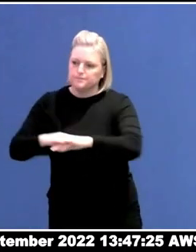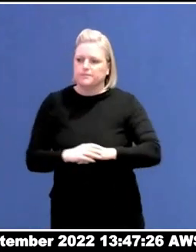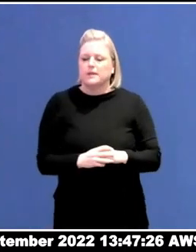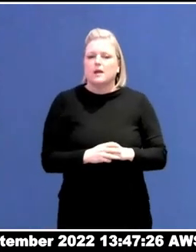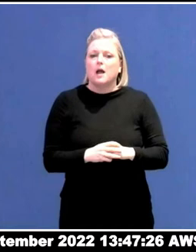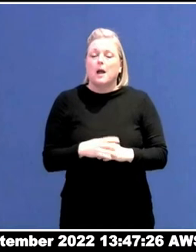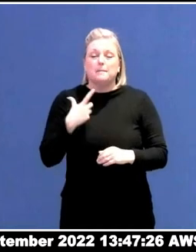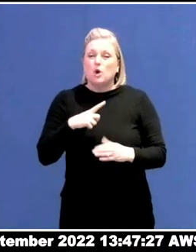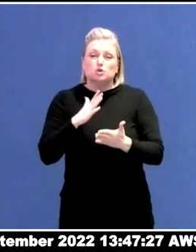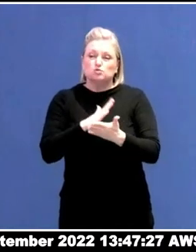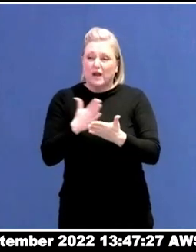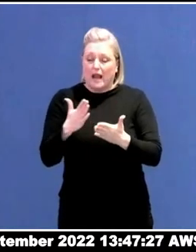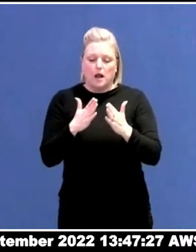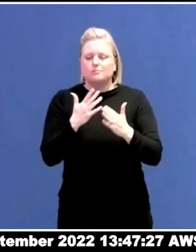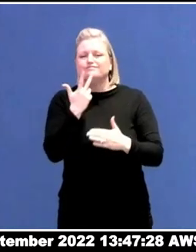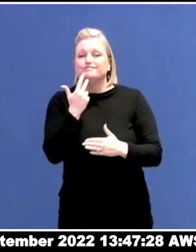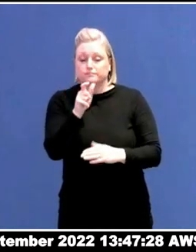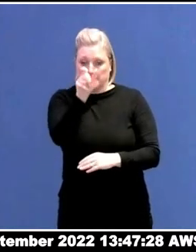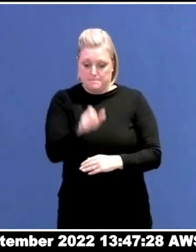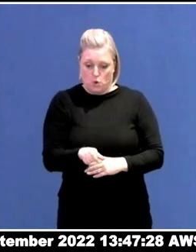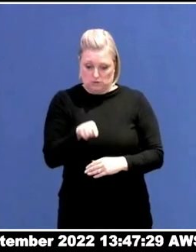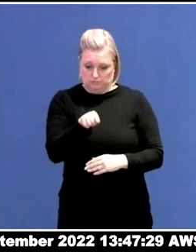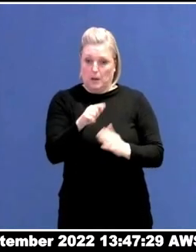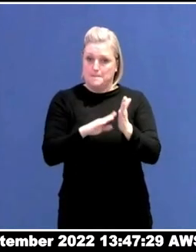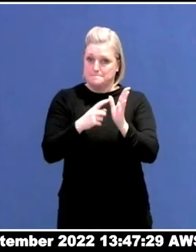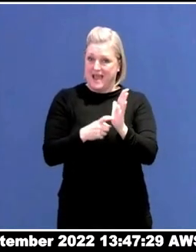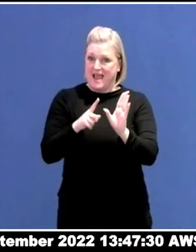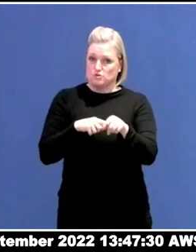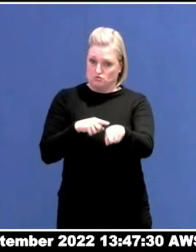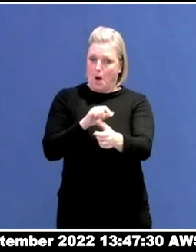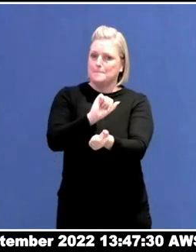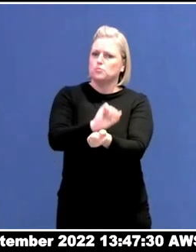every time. If Mary comes in, even though Mary has been there before, they will treat